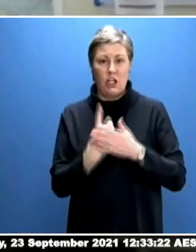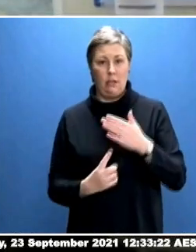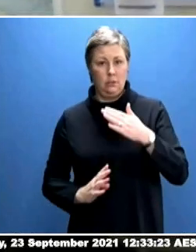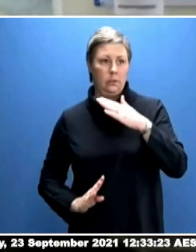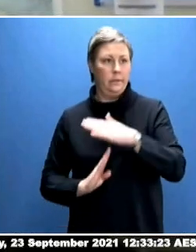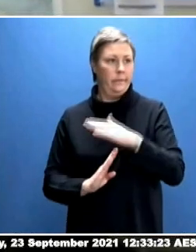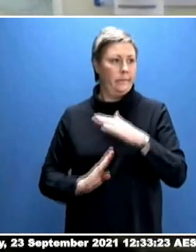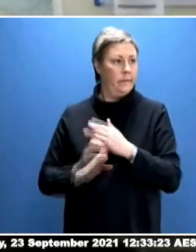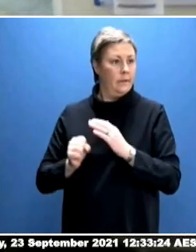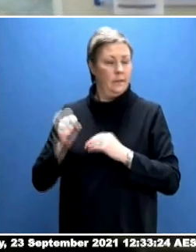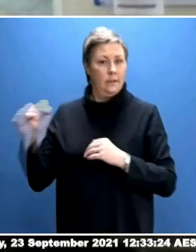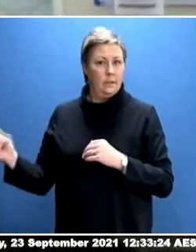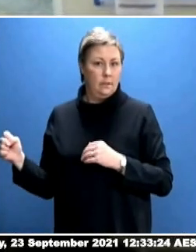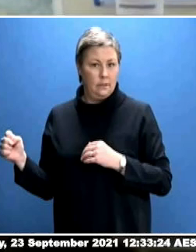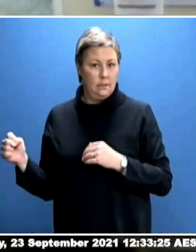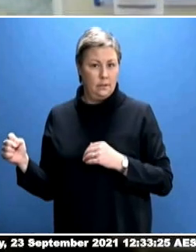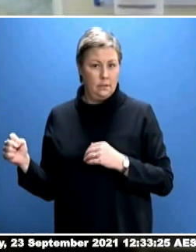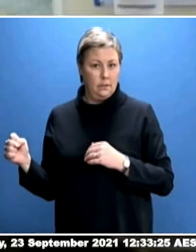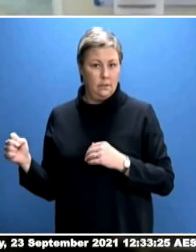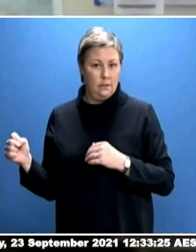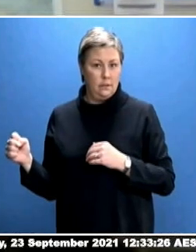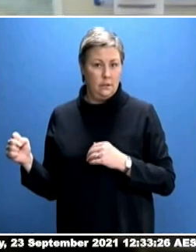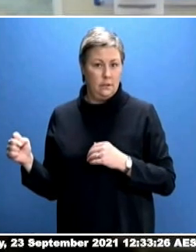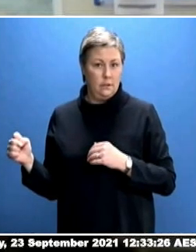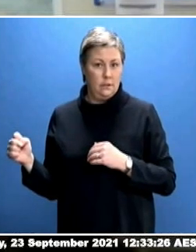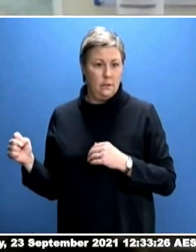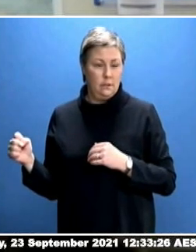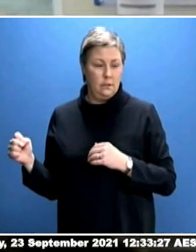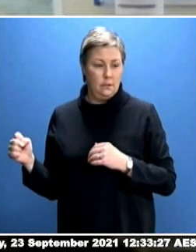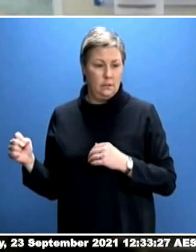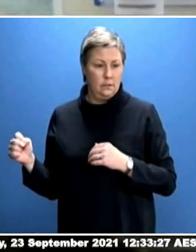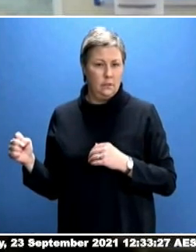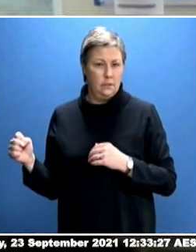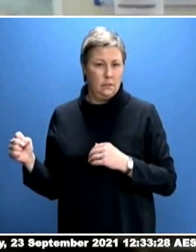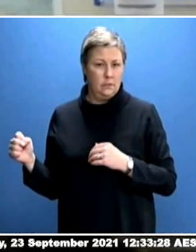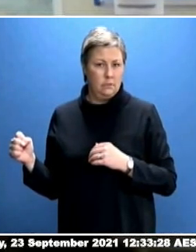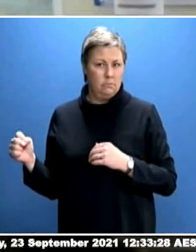Sorry, specifically to being something only of a circuit breaker, so --- it's